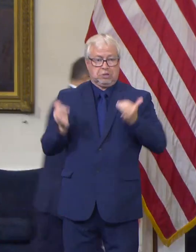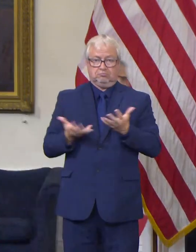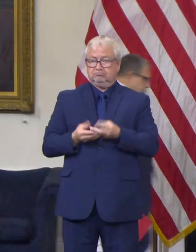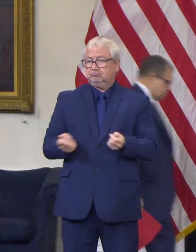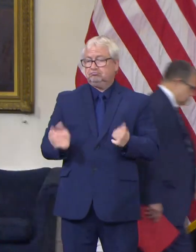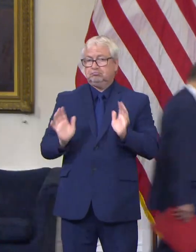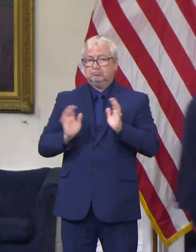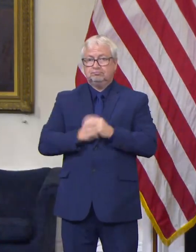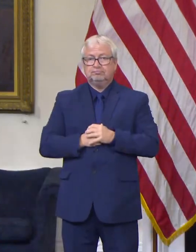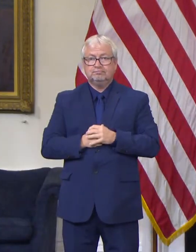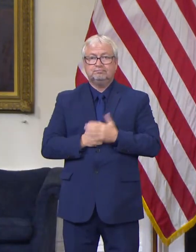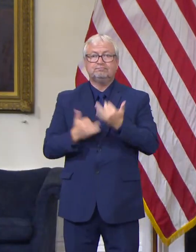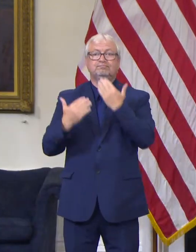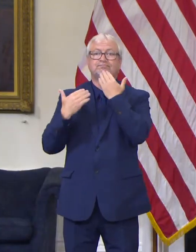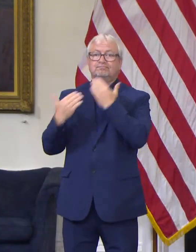money over that.